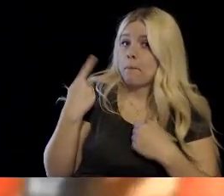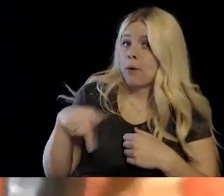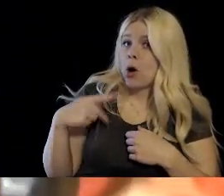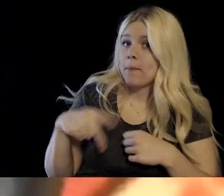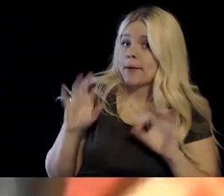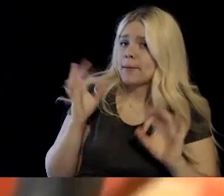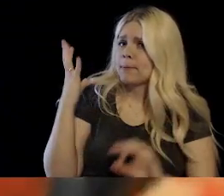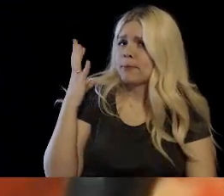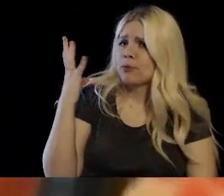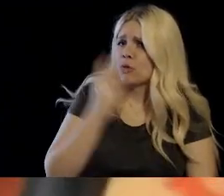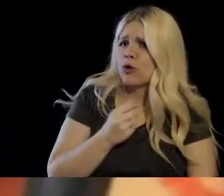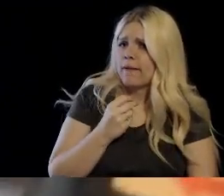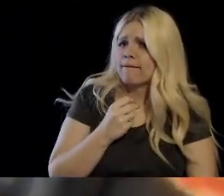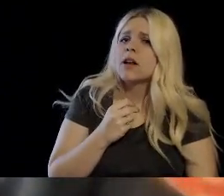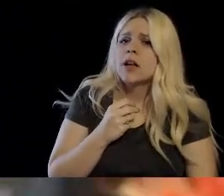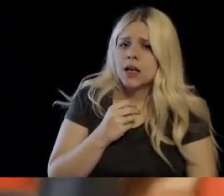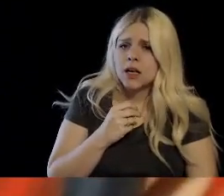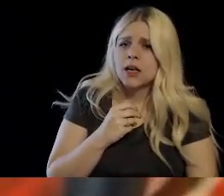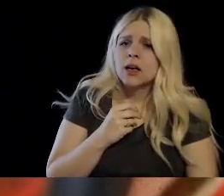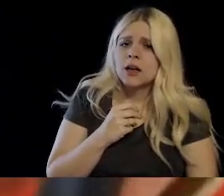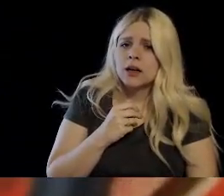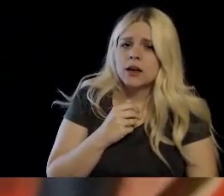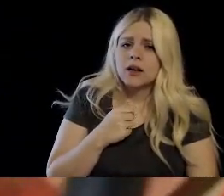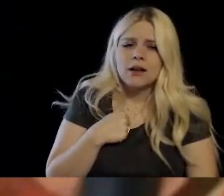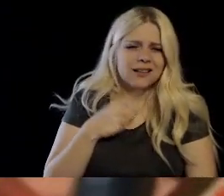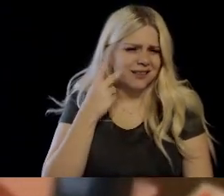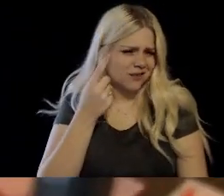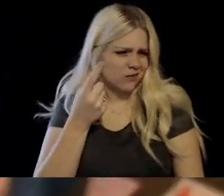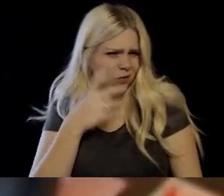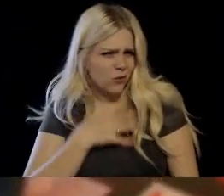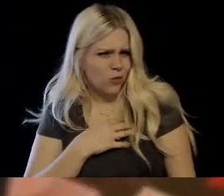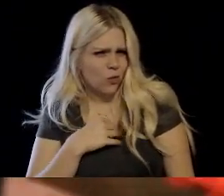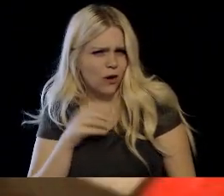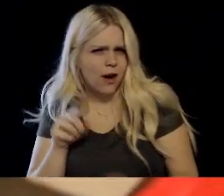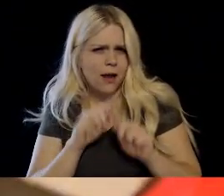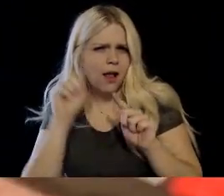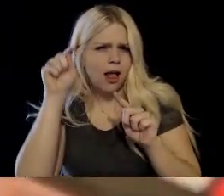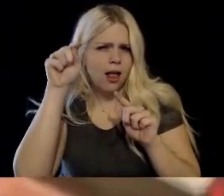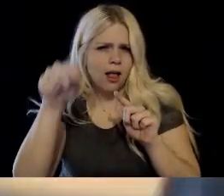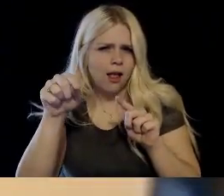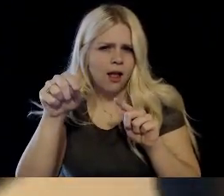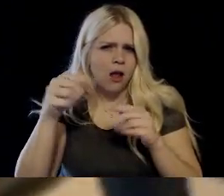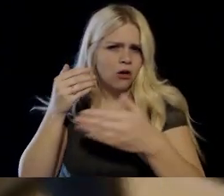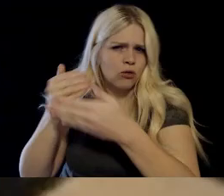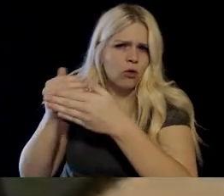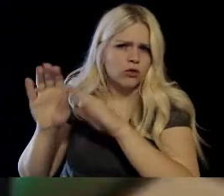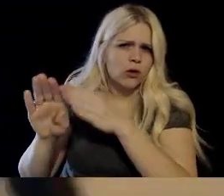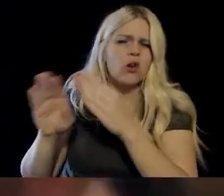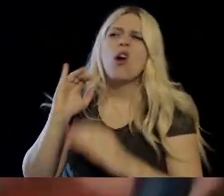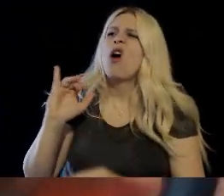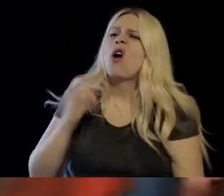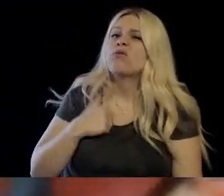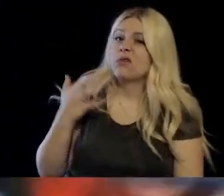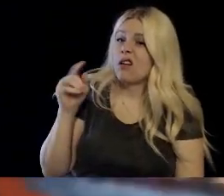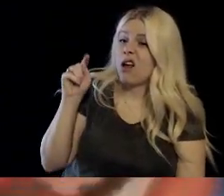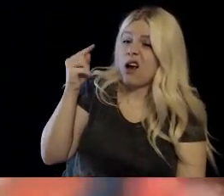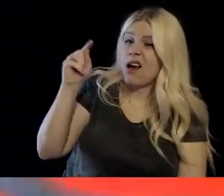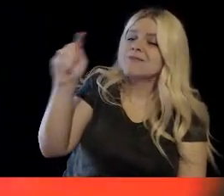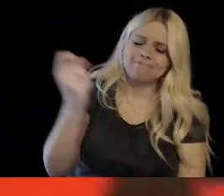Joanne: There's a good on the right. Kind of, like right back by the door. Erica: Oh, all the way back there. Let's bring them out. And then do you send them